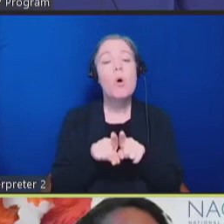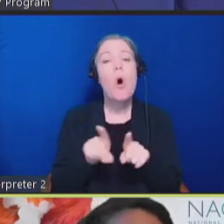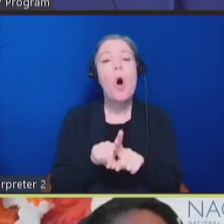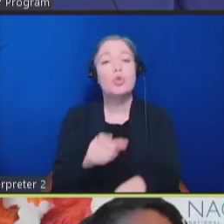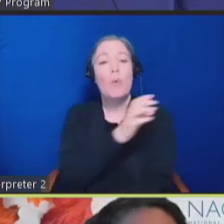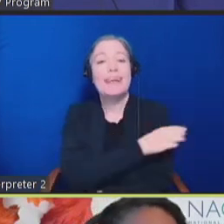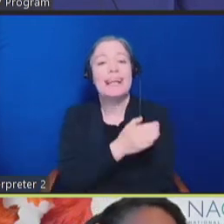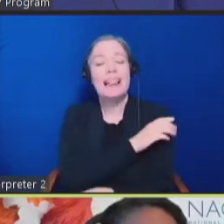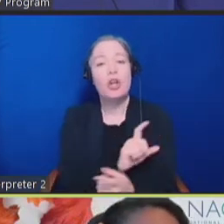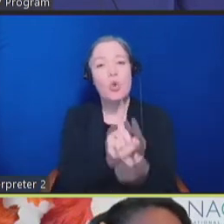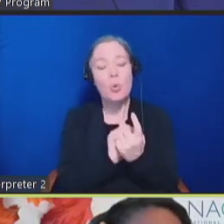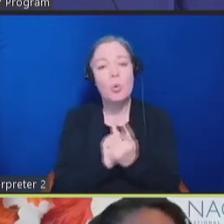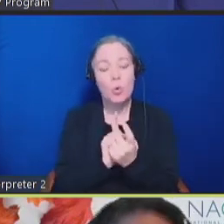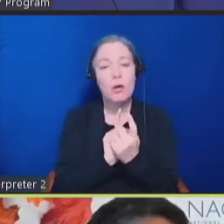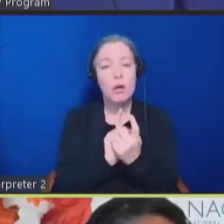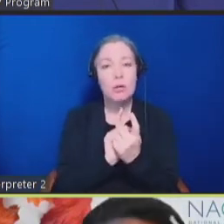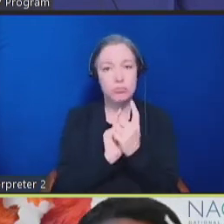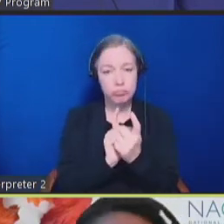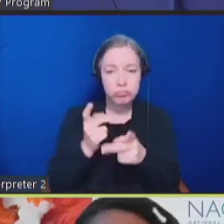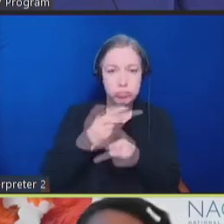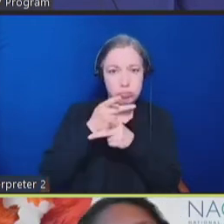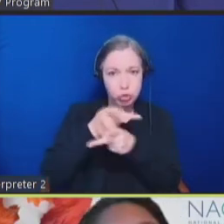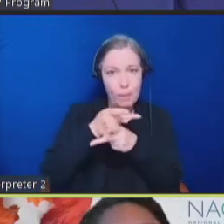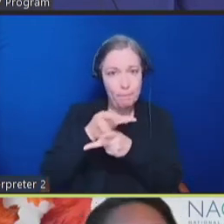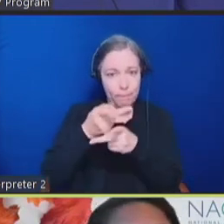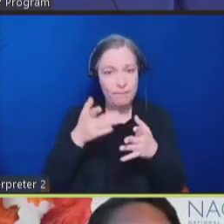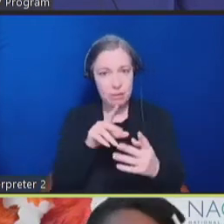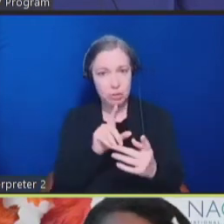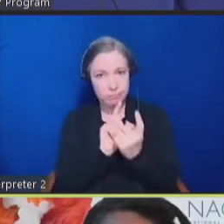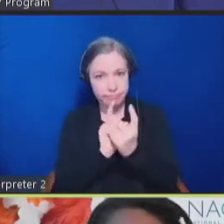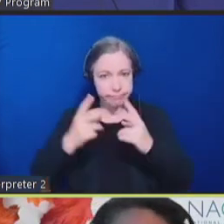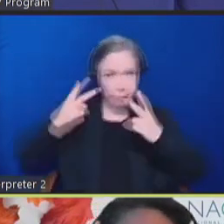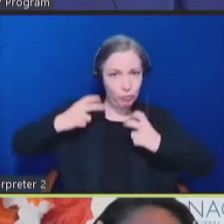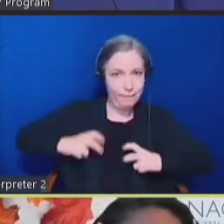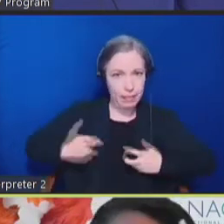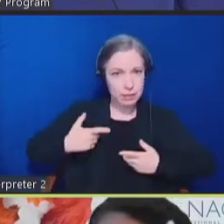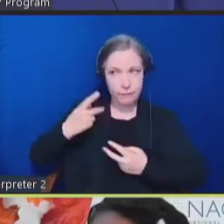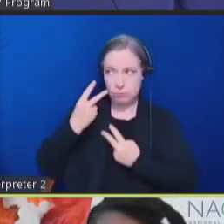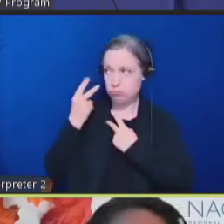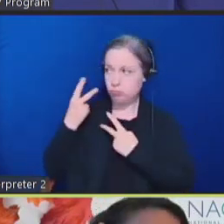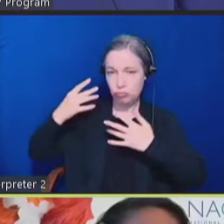health needs that they're experiencing while they are in dangerous communities,